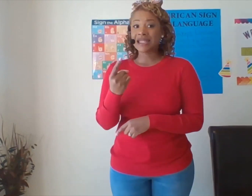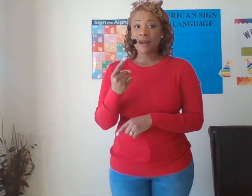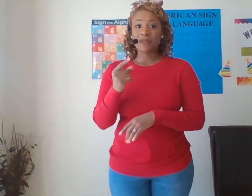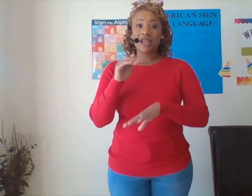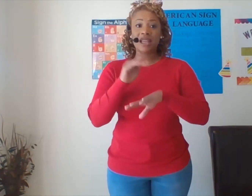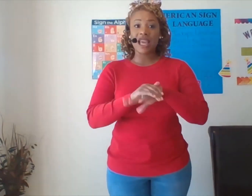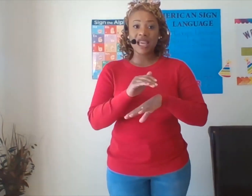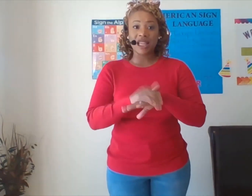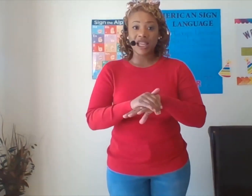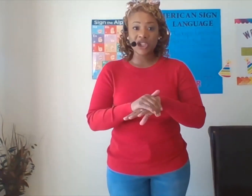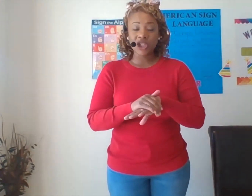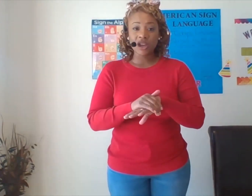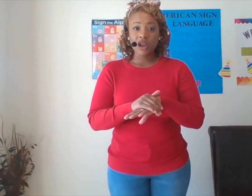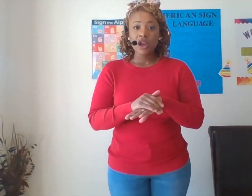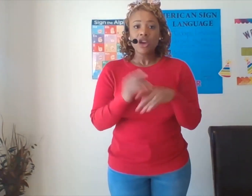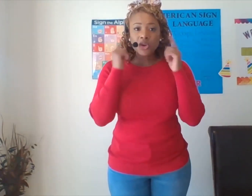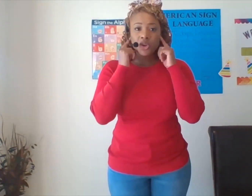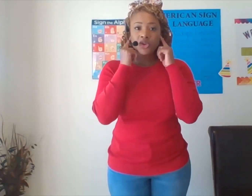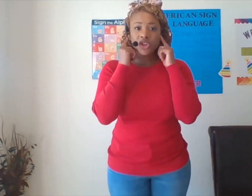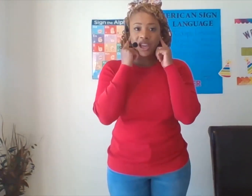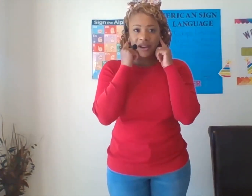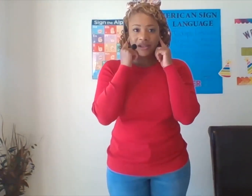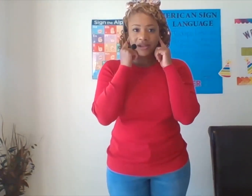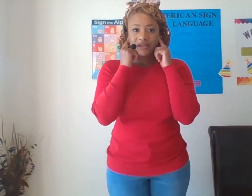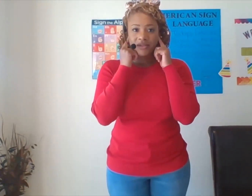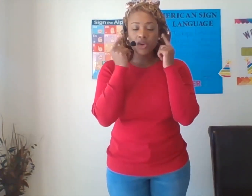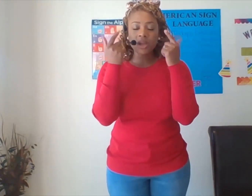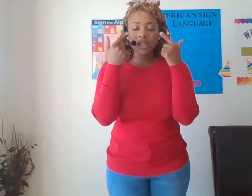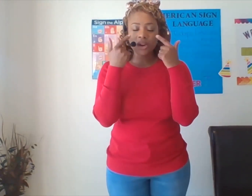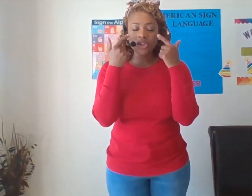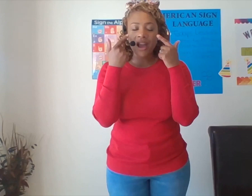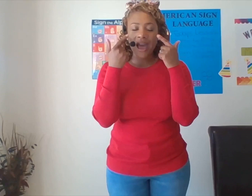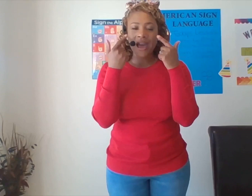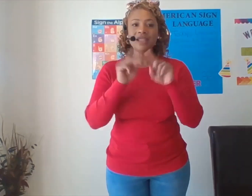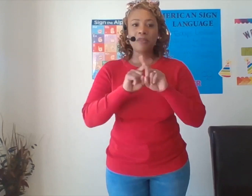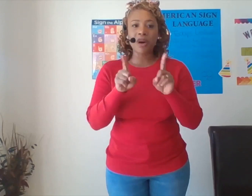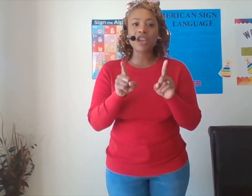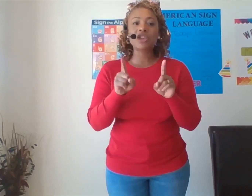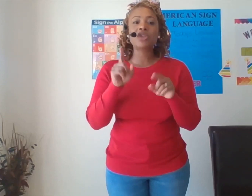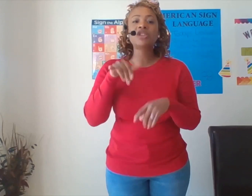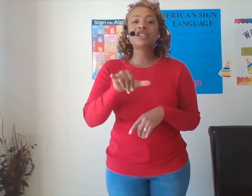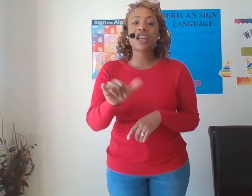something in English you use your ears you can close your eyes but you still